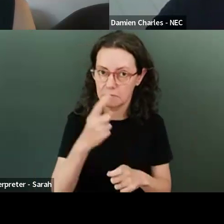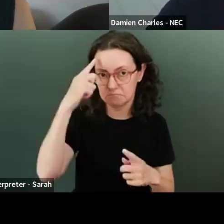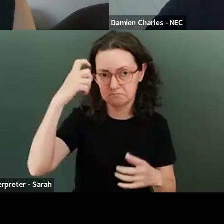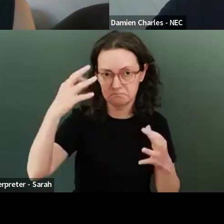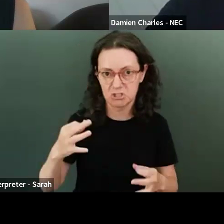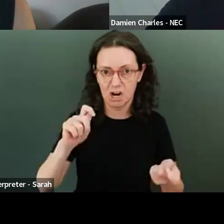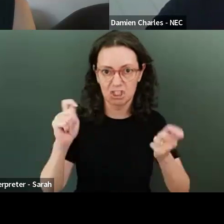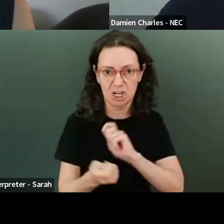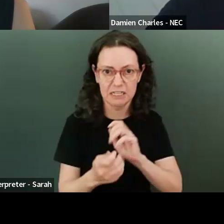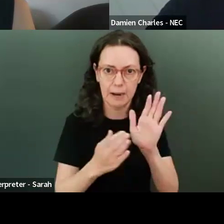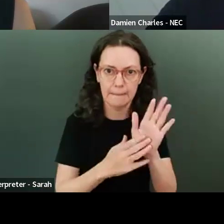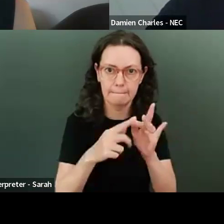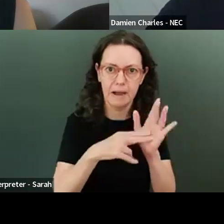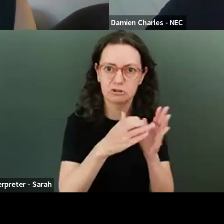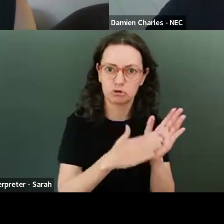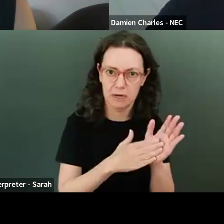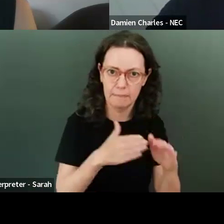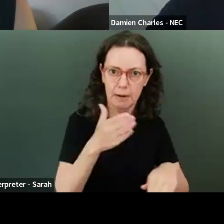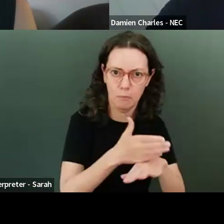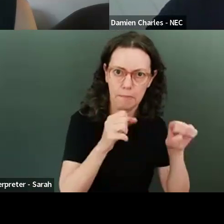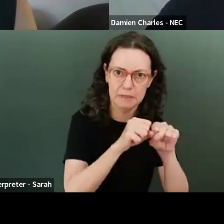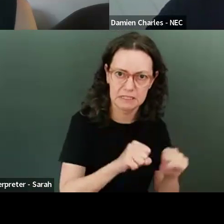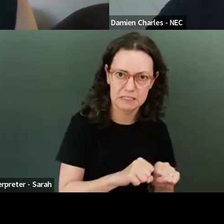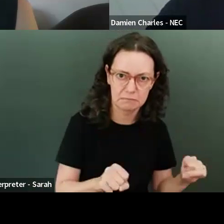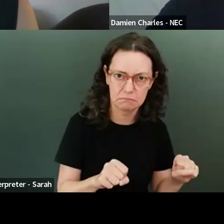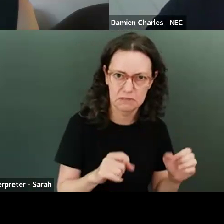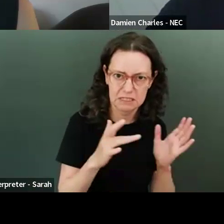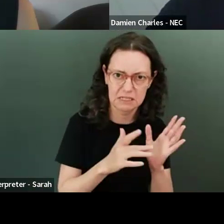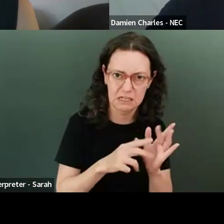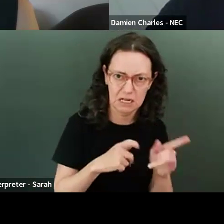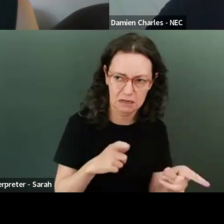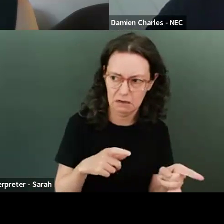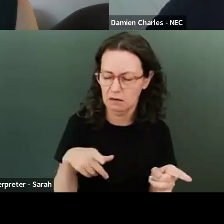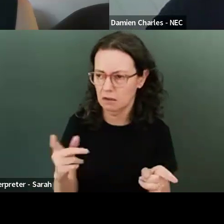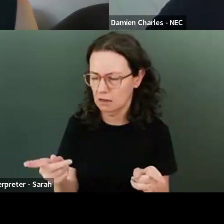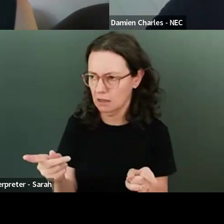mainstream system and it's, I guess it's